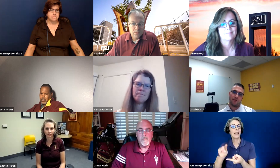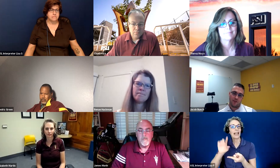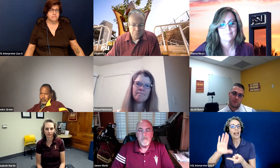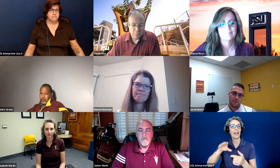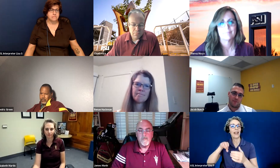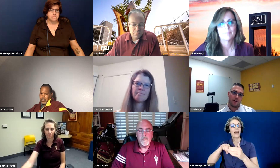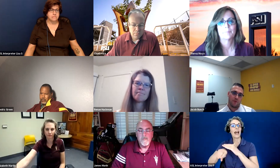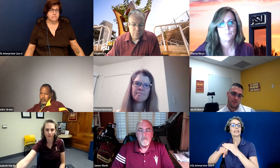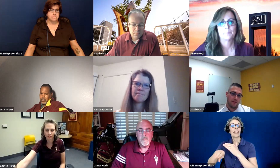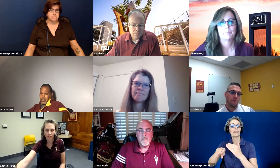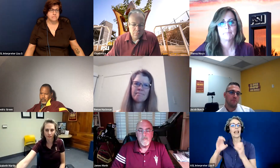to the best of our ability.